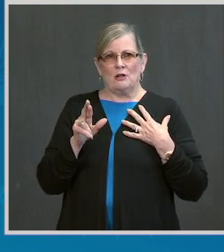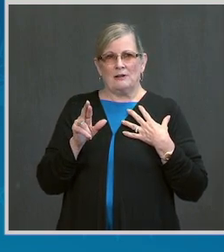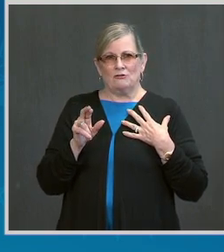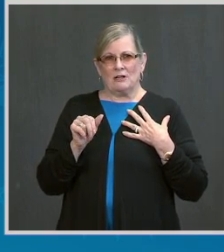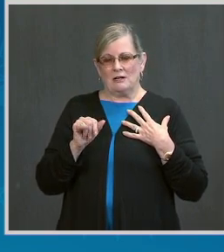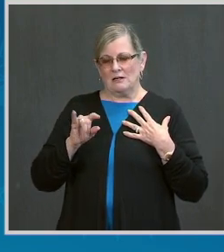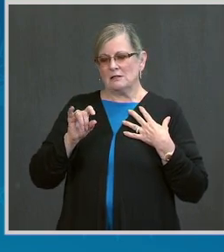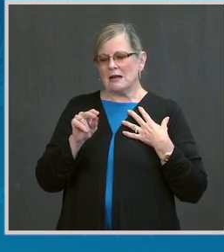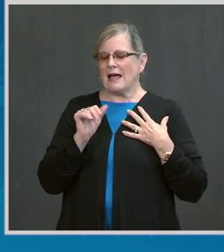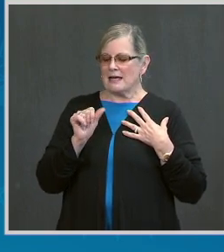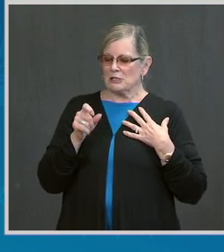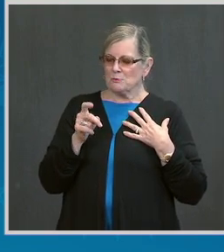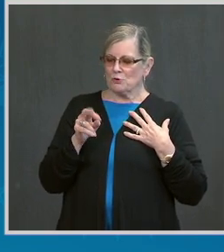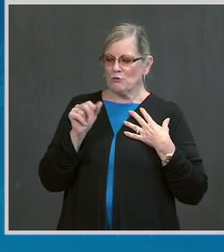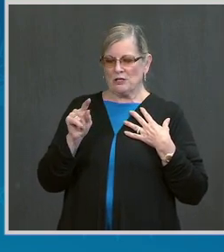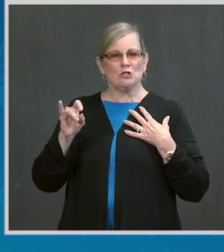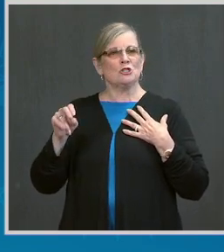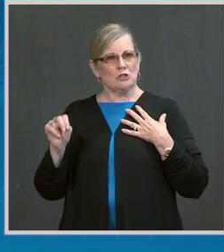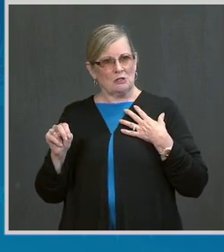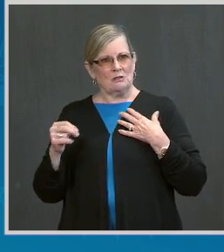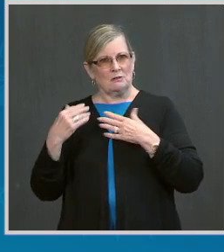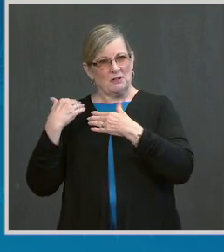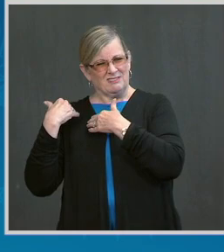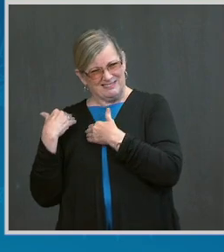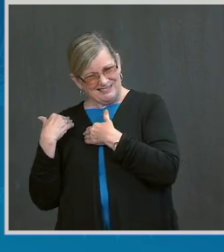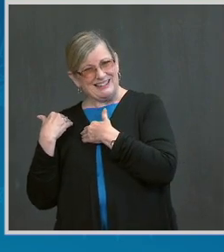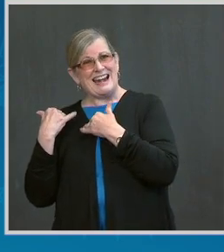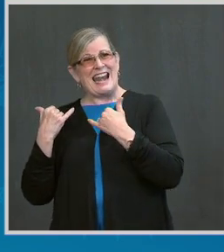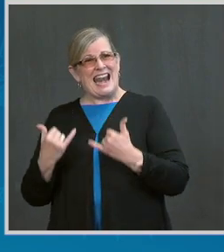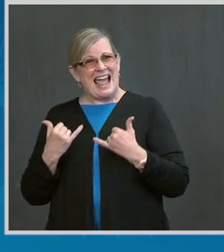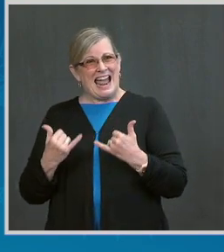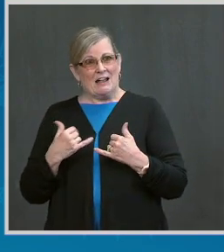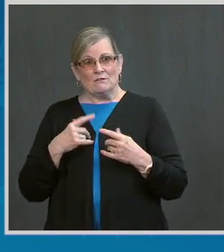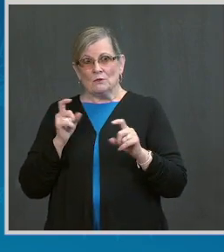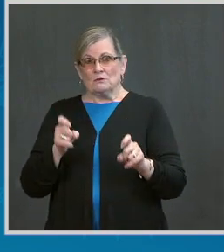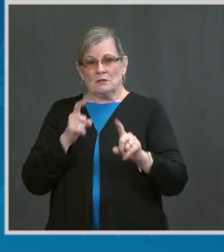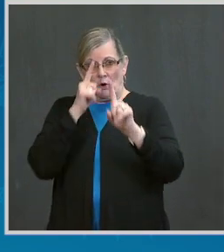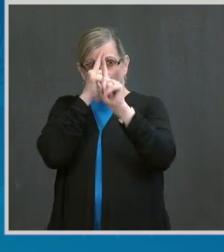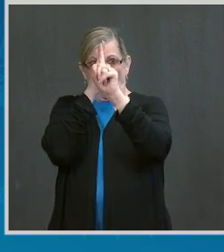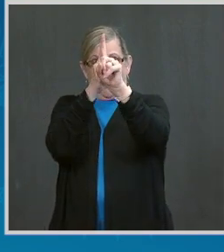It is the determination not only to dream, but to do.